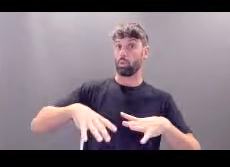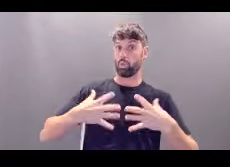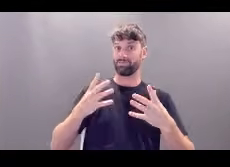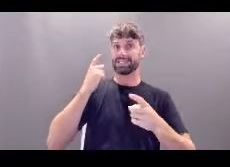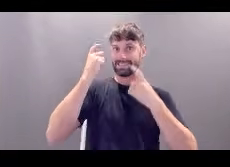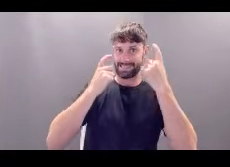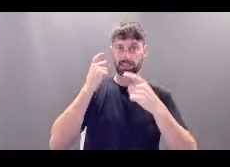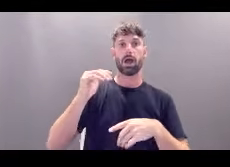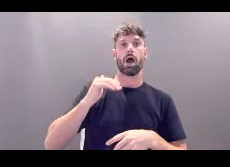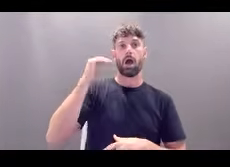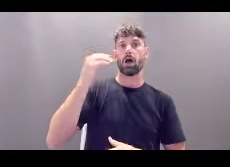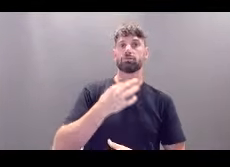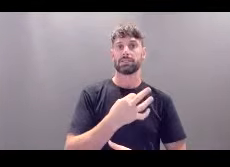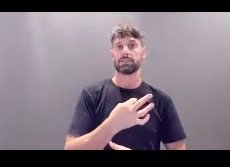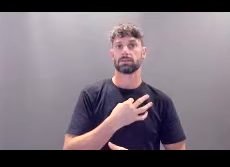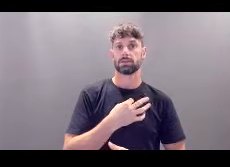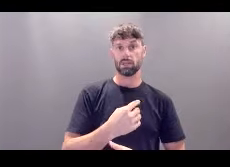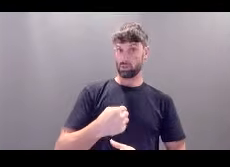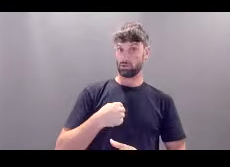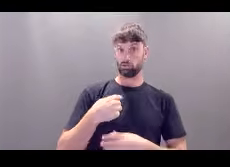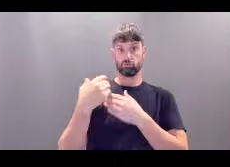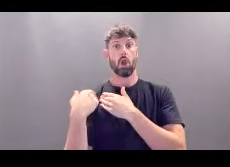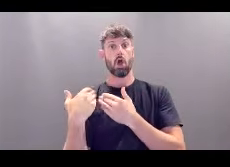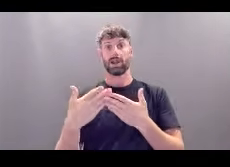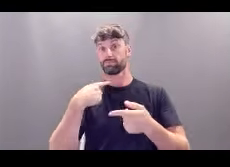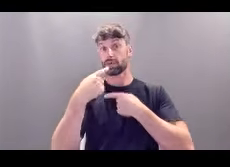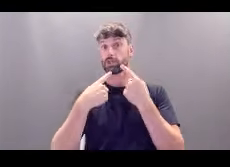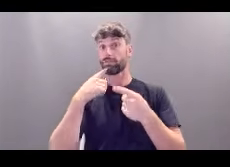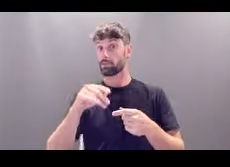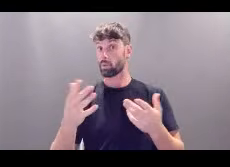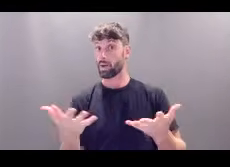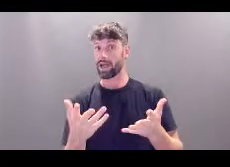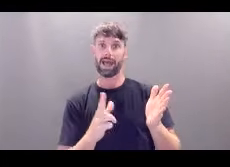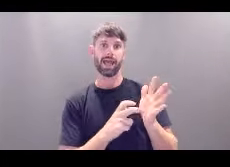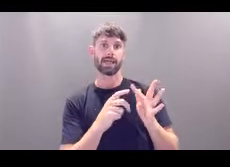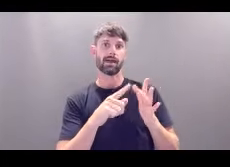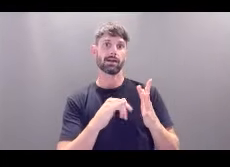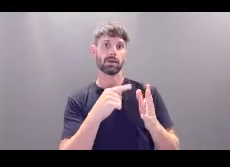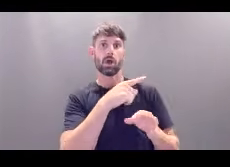rely on information from the NDIS Quality and Safeguards Commission.